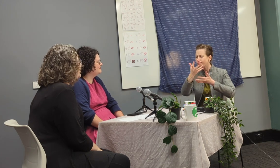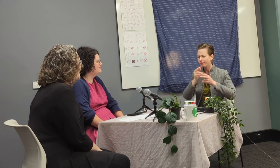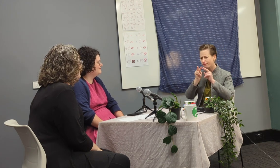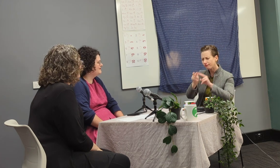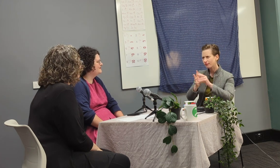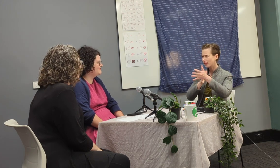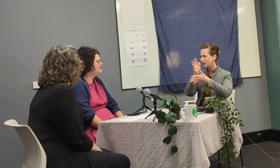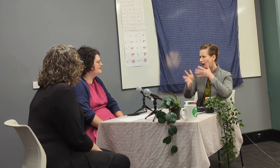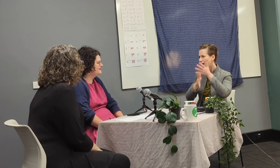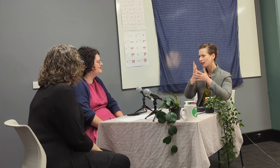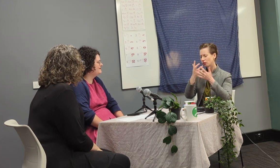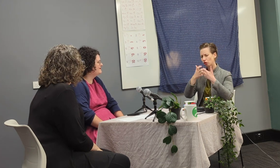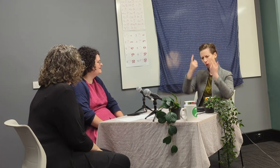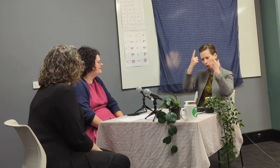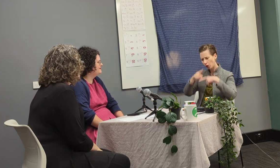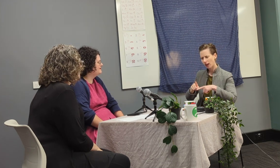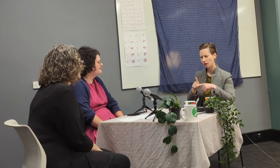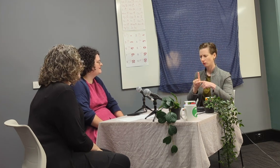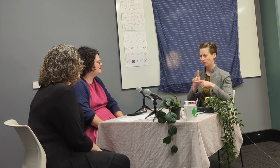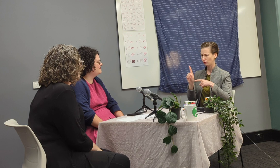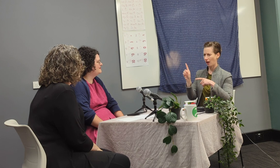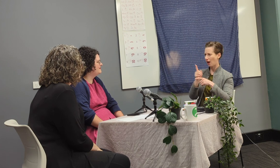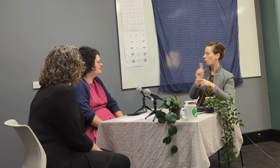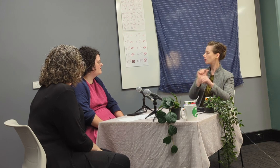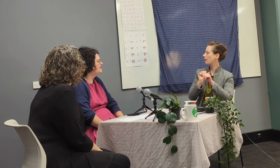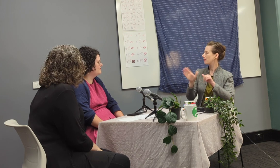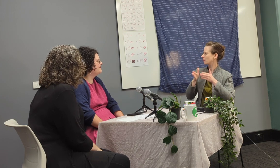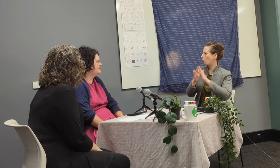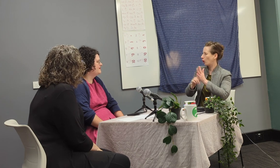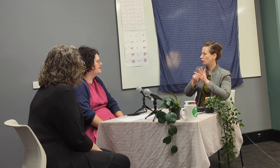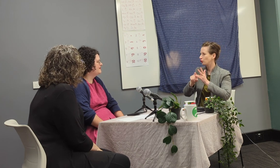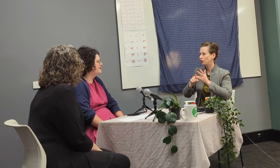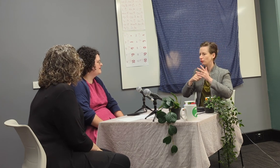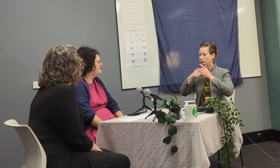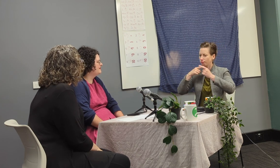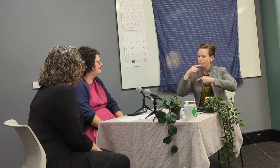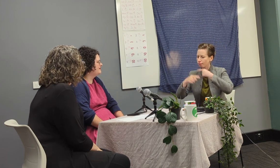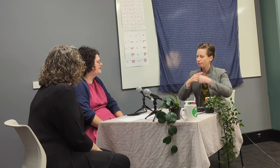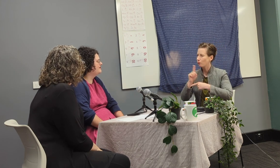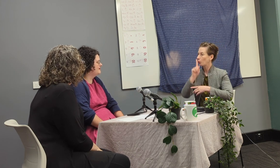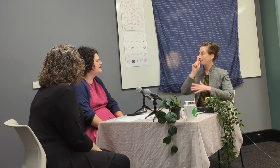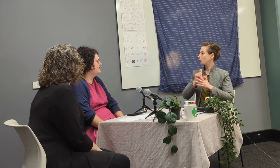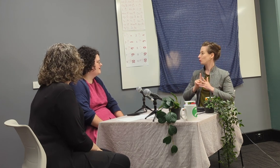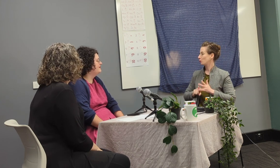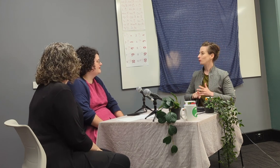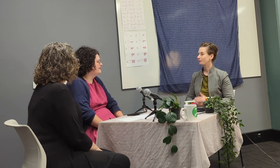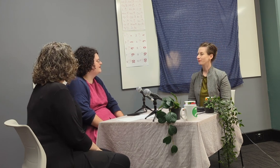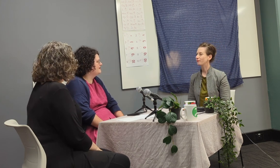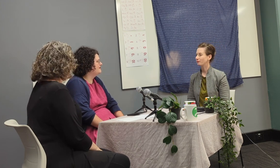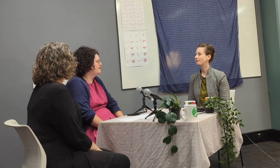We looked at the way signs were being produced and tried to work out the best way to describe